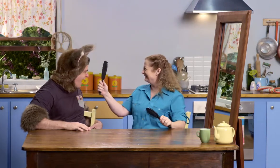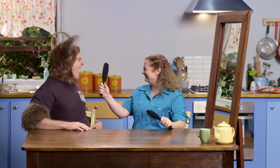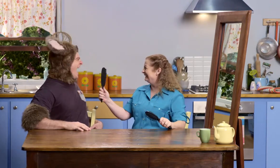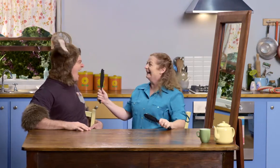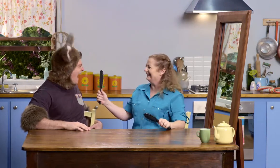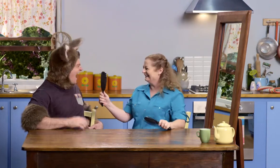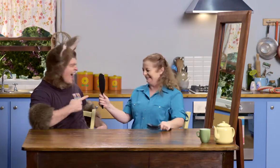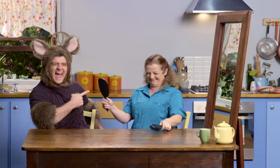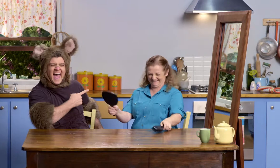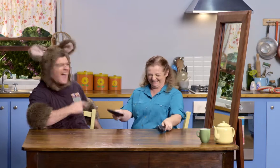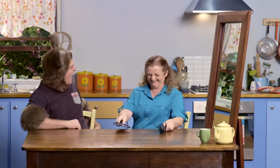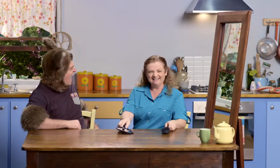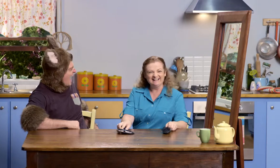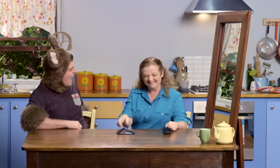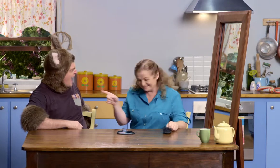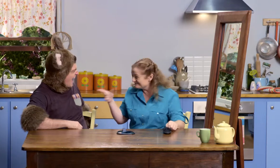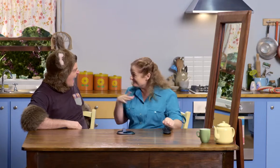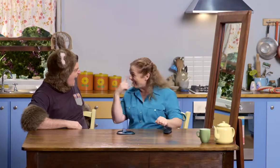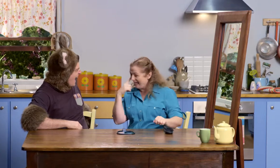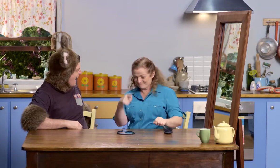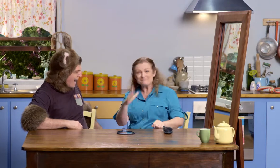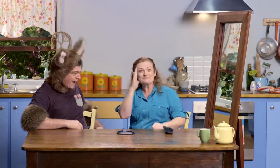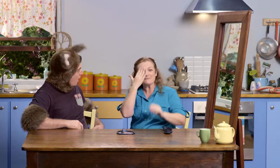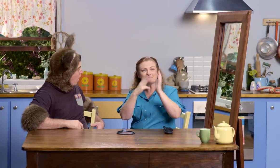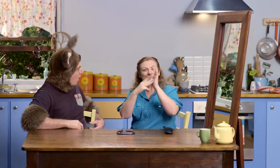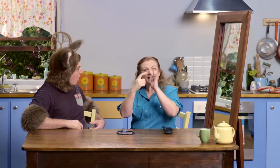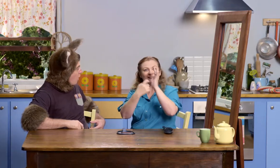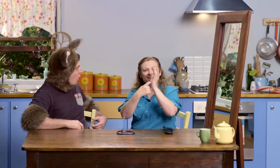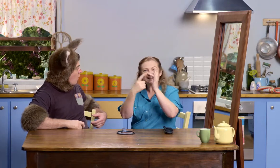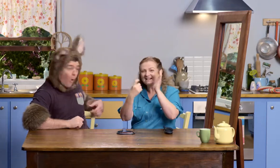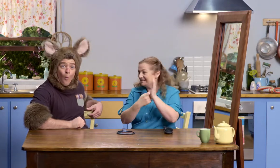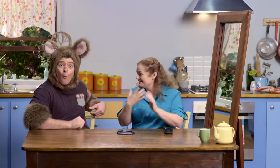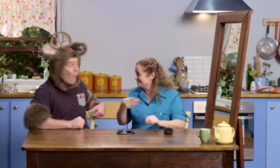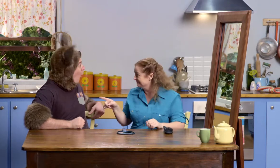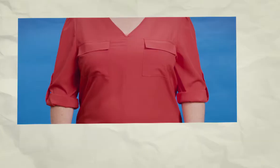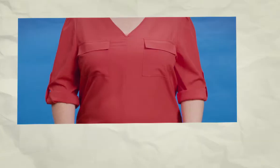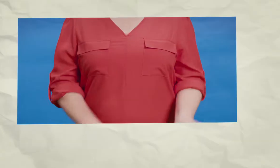Oh, hello! Possum, would you like to look in the mirror? Oh.